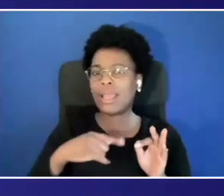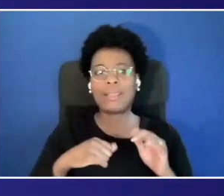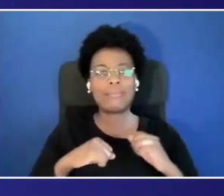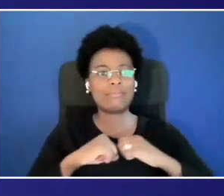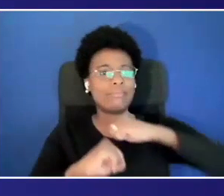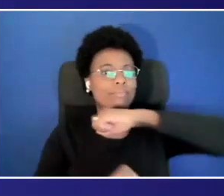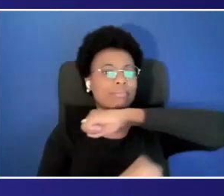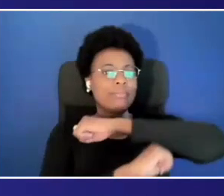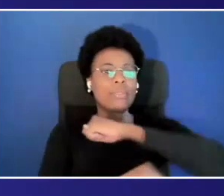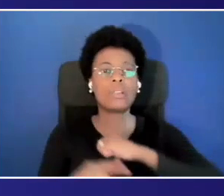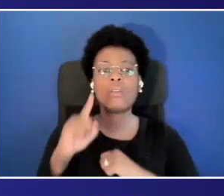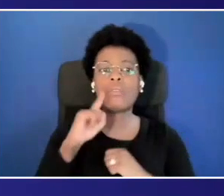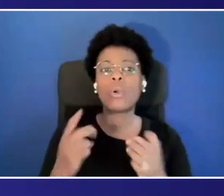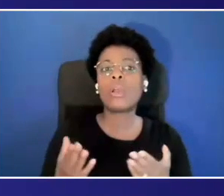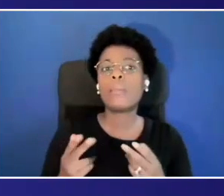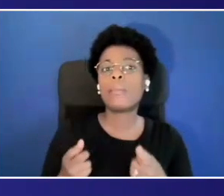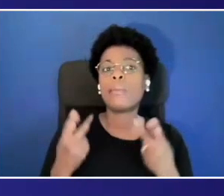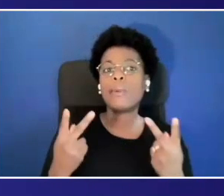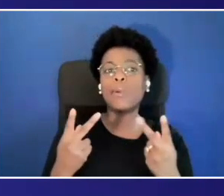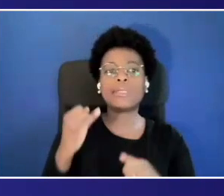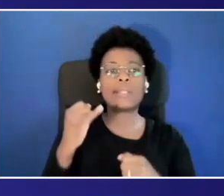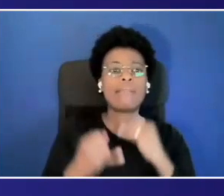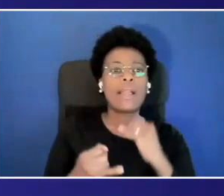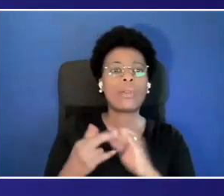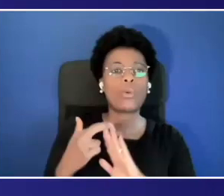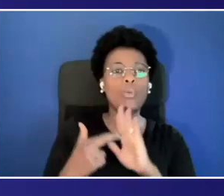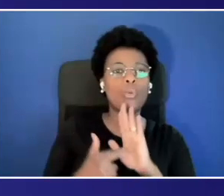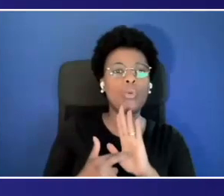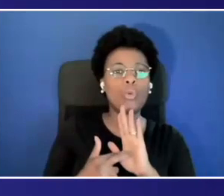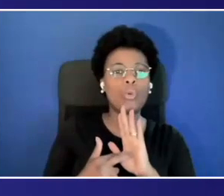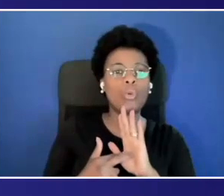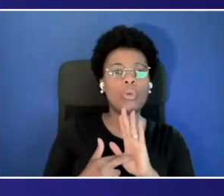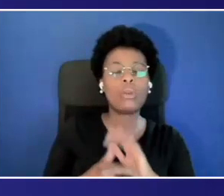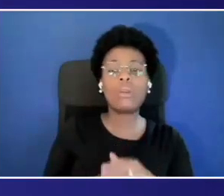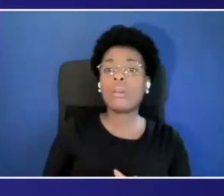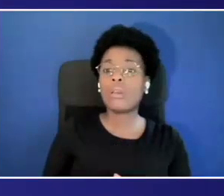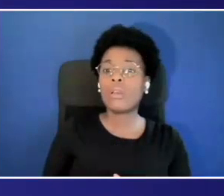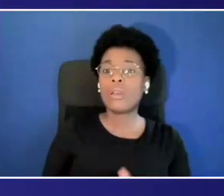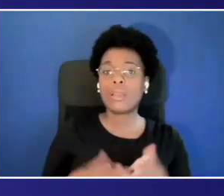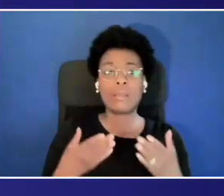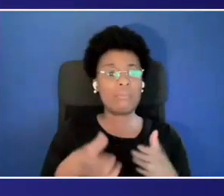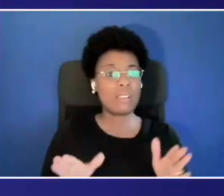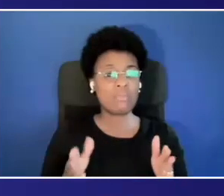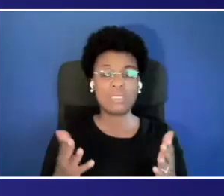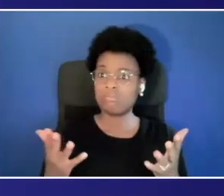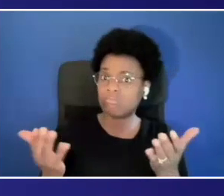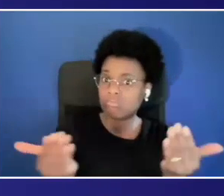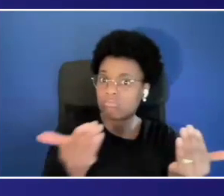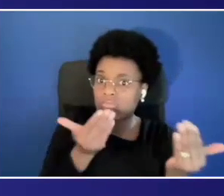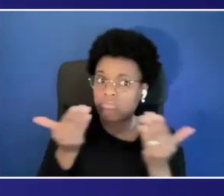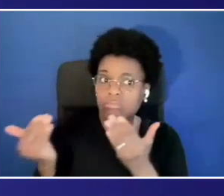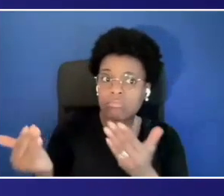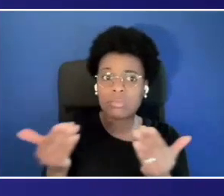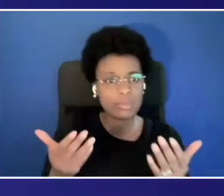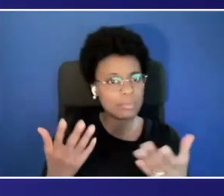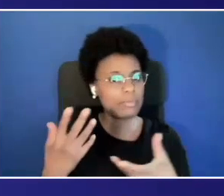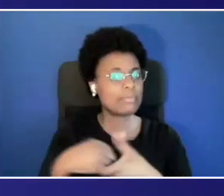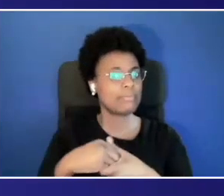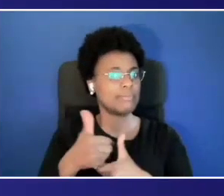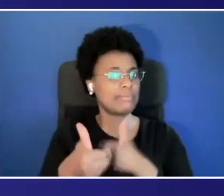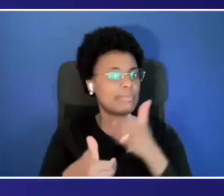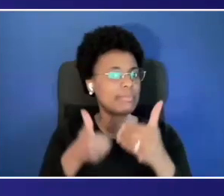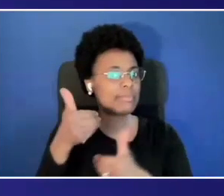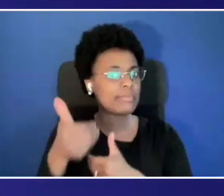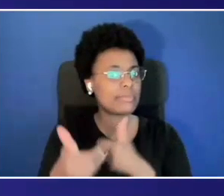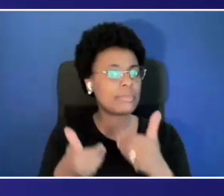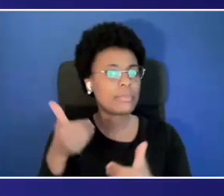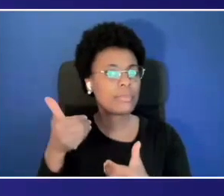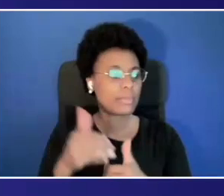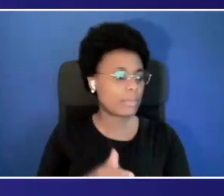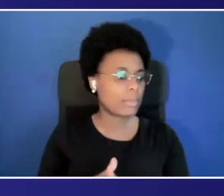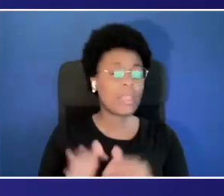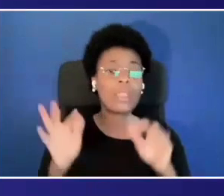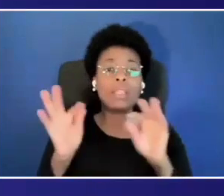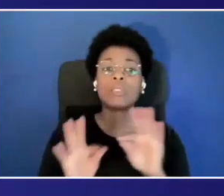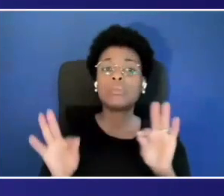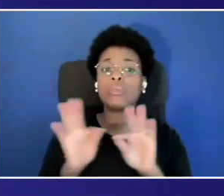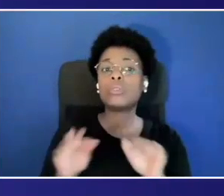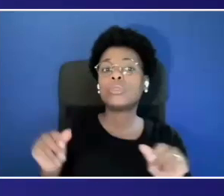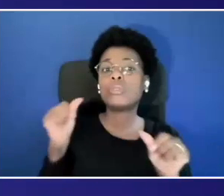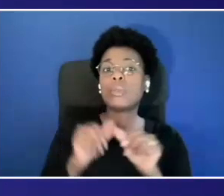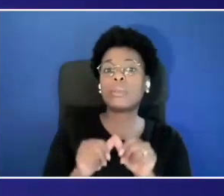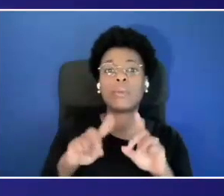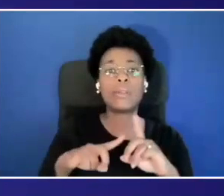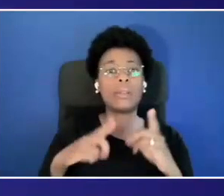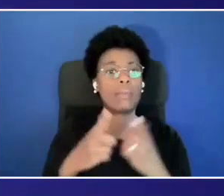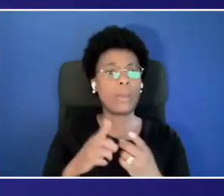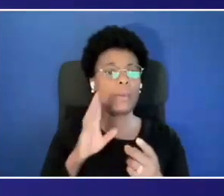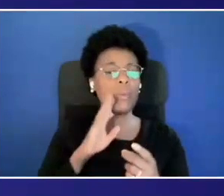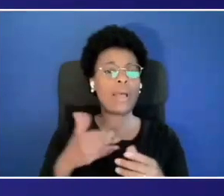Just like today, stakeholders will be invited to be invited to contribute to the process. It's important to keep in mind that the department anticipates creating multiple regulatory committees over the next year.